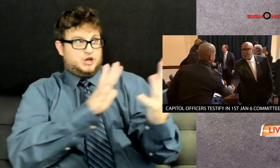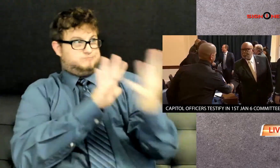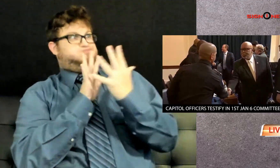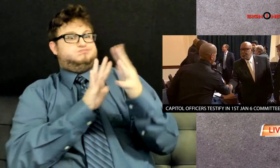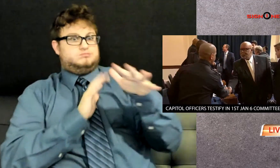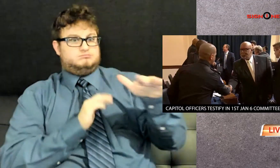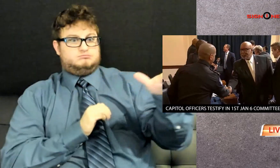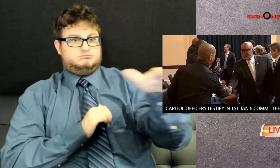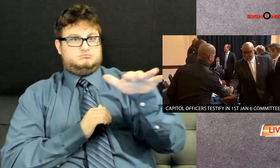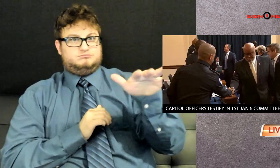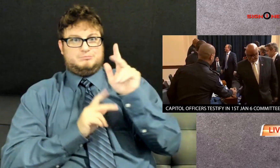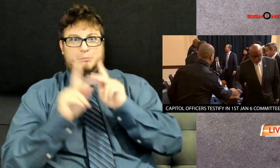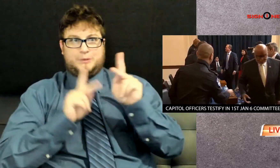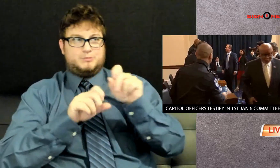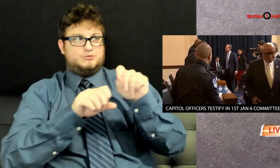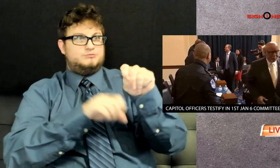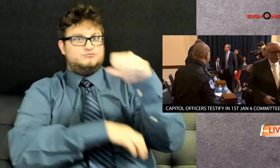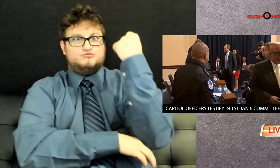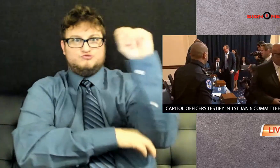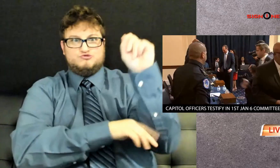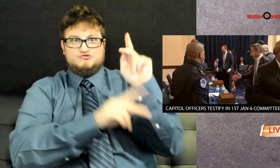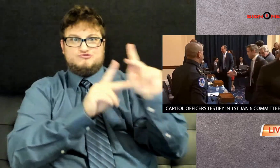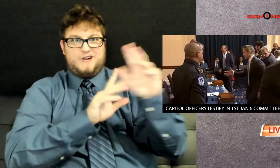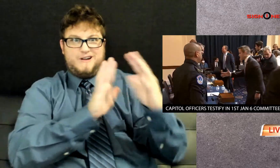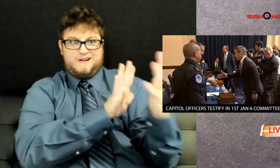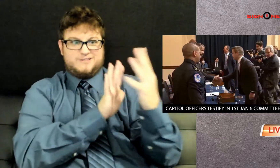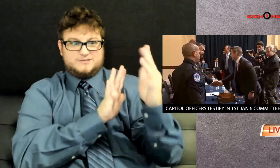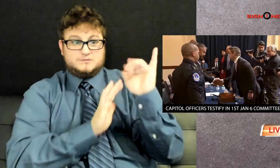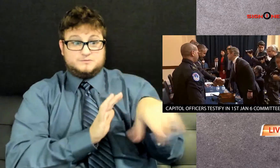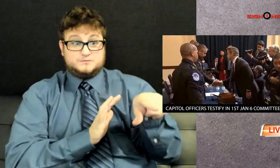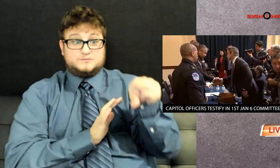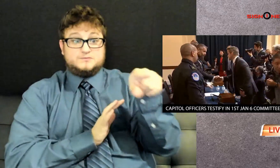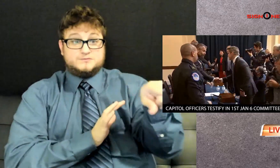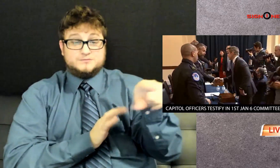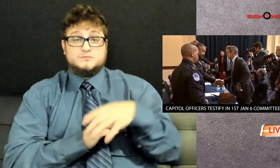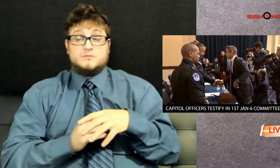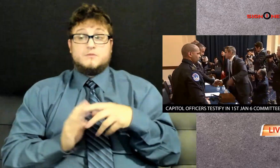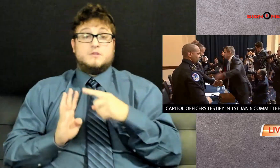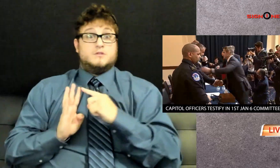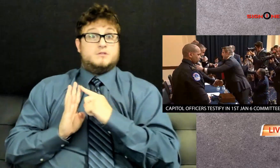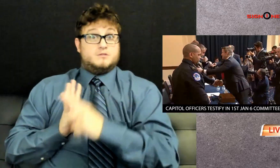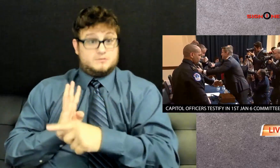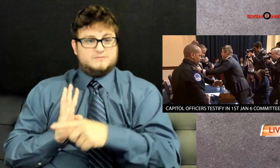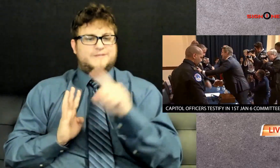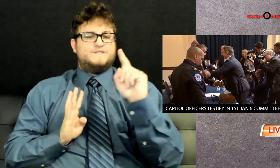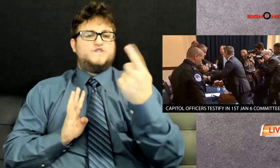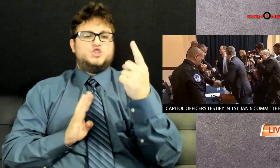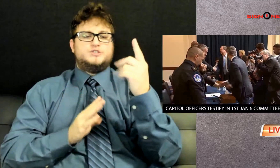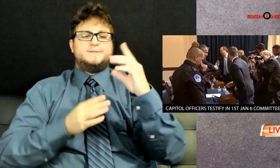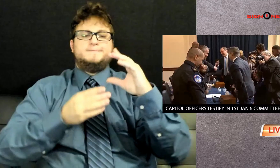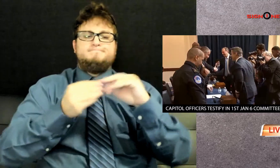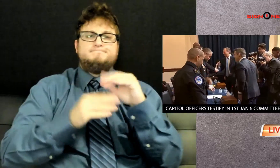four capitol officers involved in clashes with rioters were the first to testify about